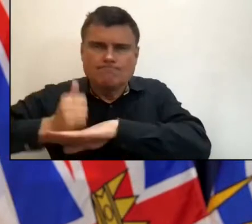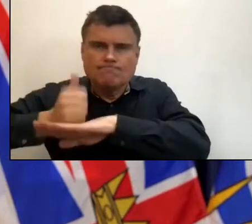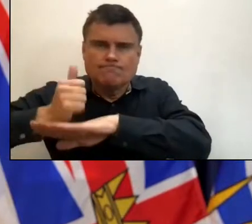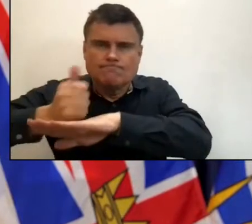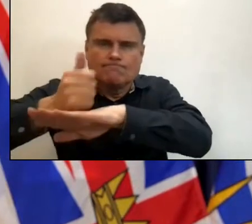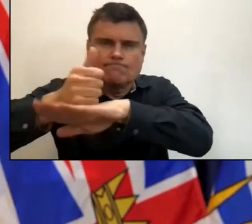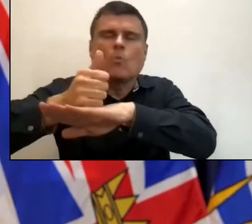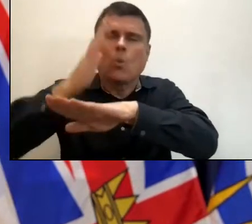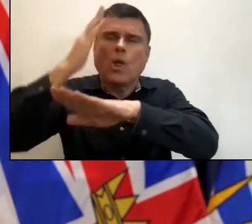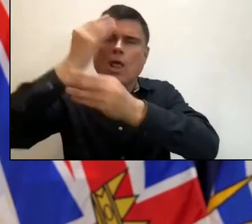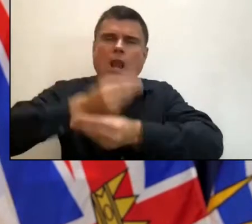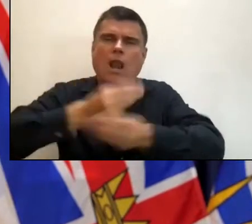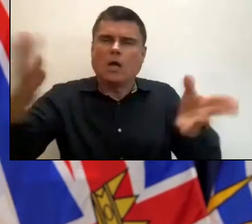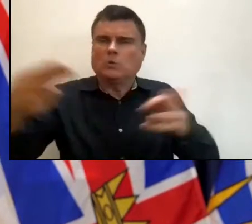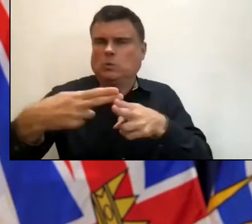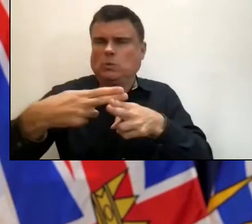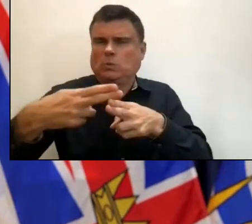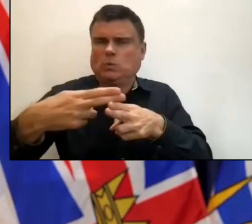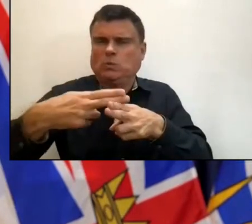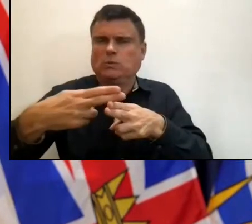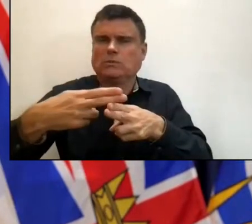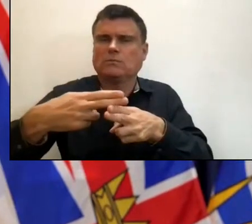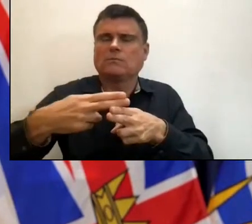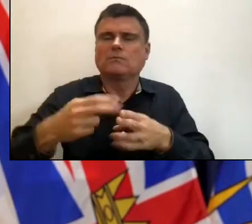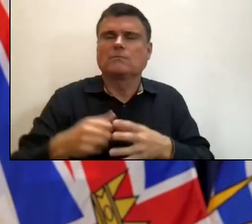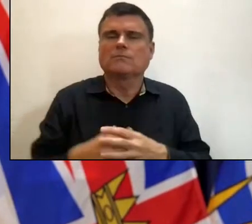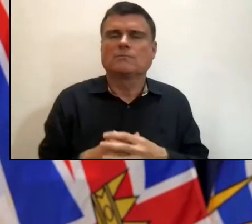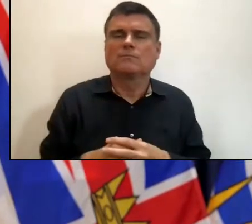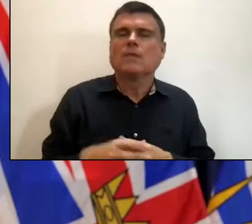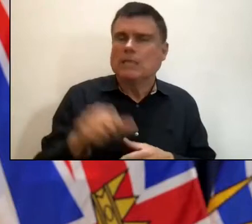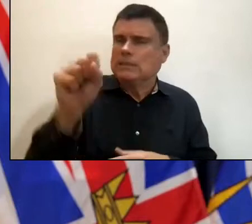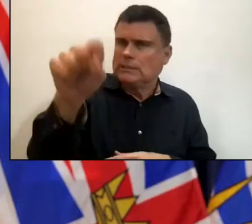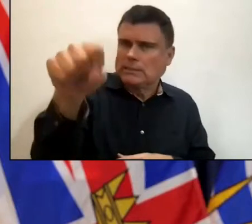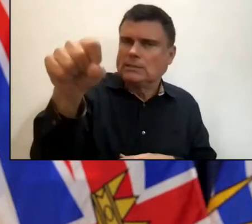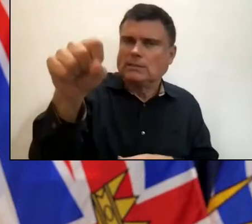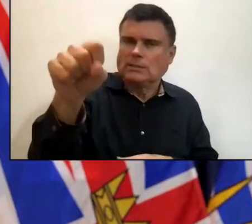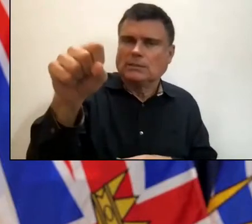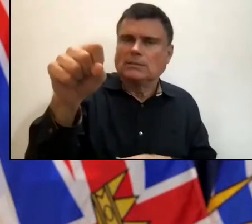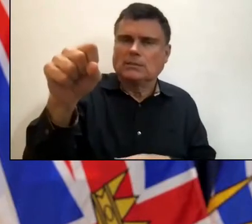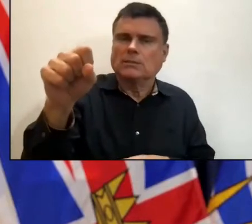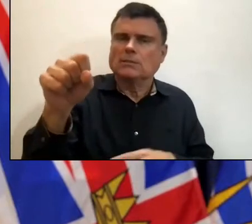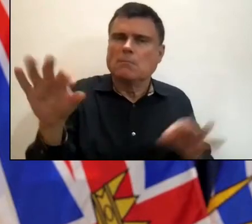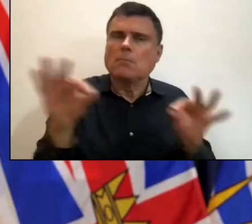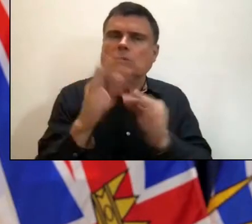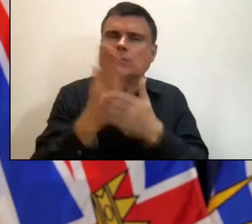minister on that yes, we think that some businesses will need